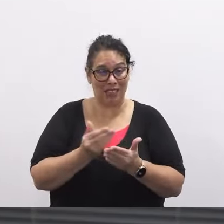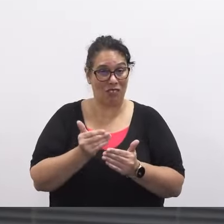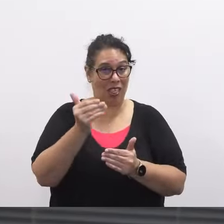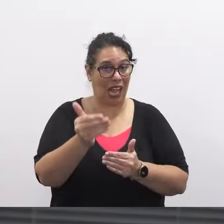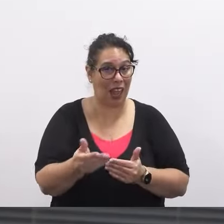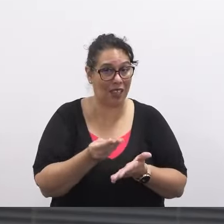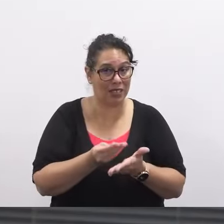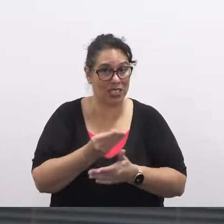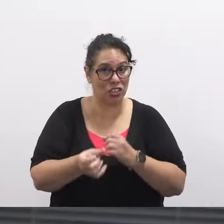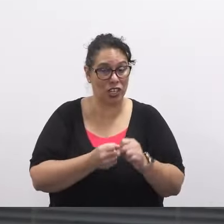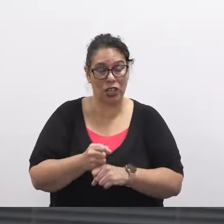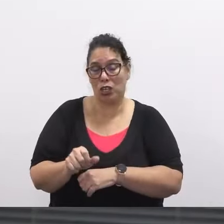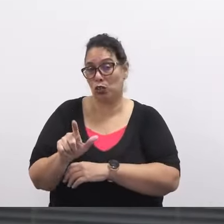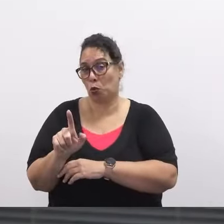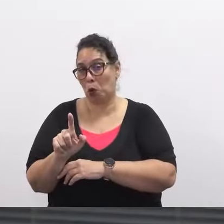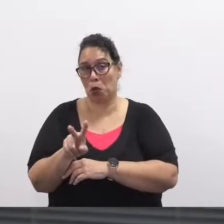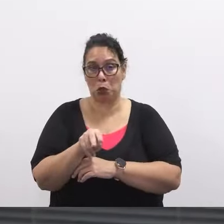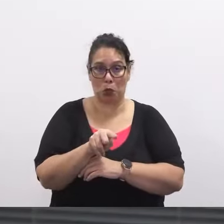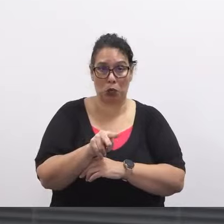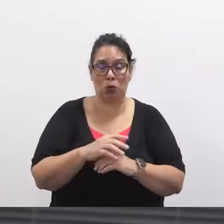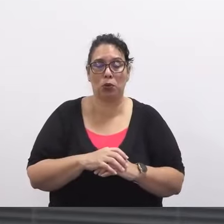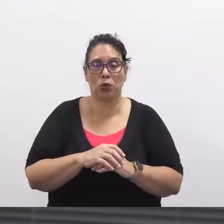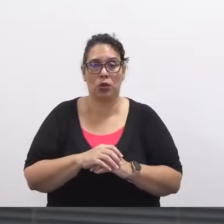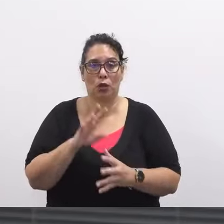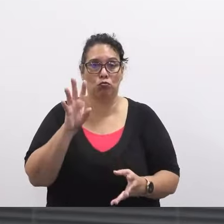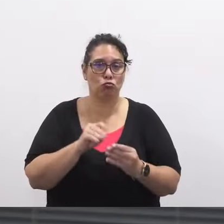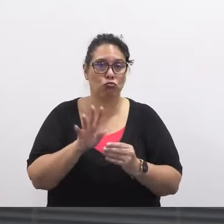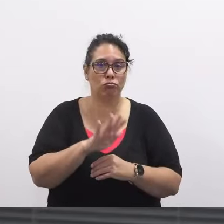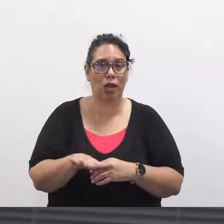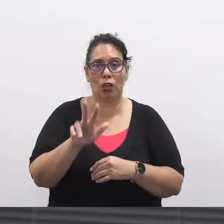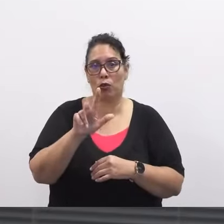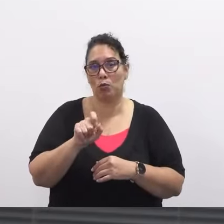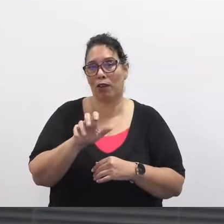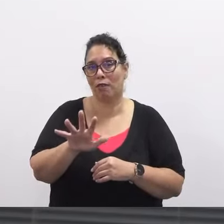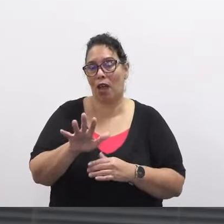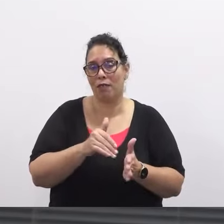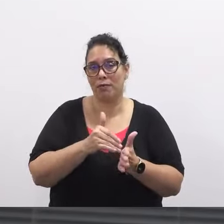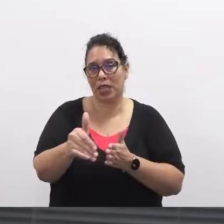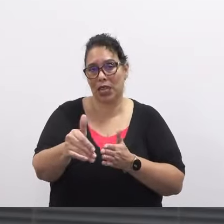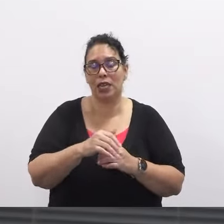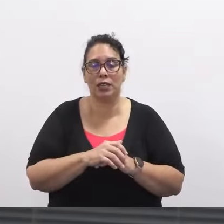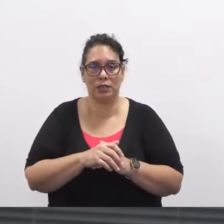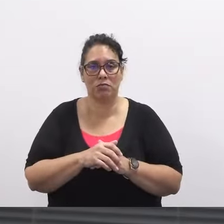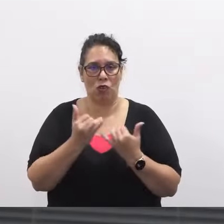for the 21/22 fiscal year total about $3.5 million as we project right now.